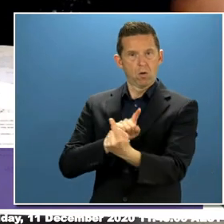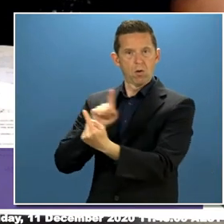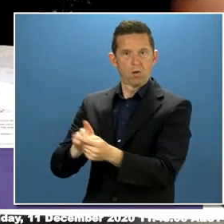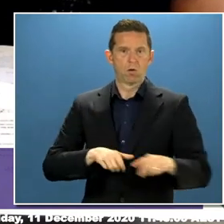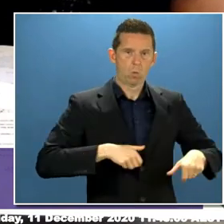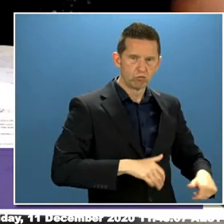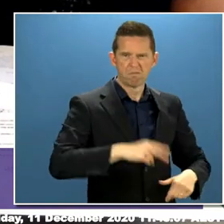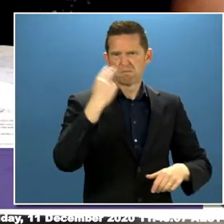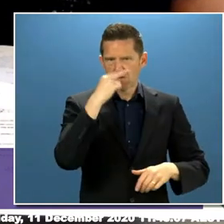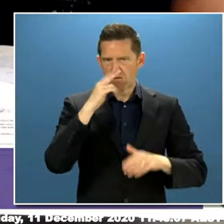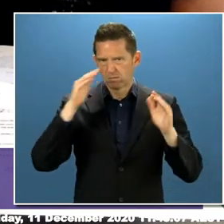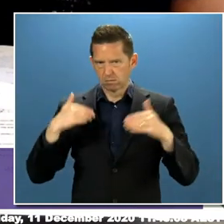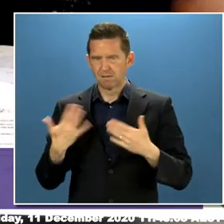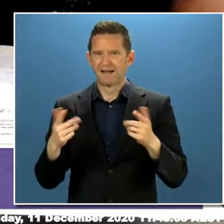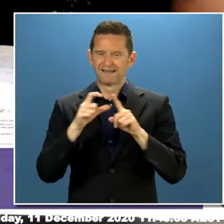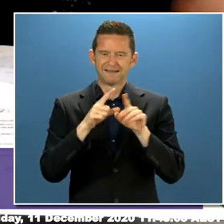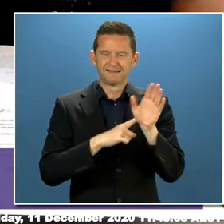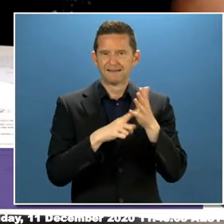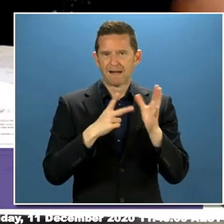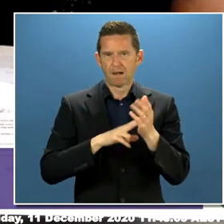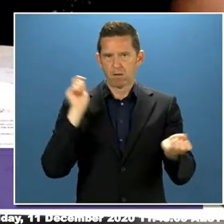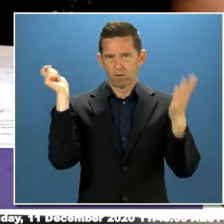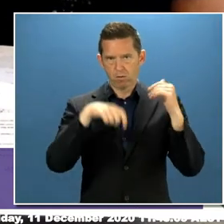For example, Dylan, who is in a wheelchair, will be partnered with the CEO.